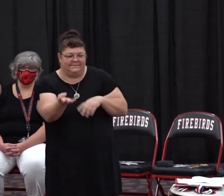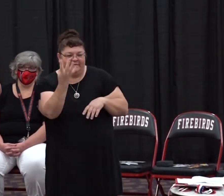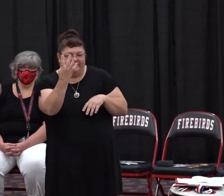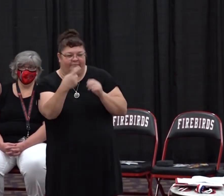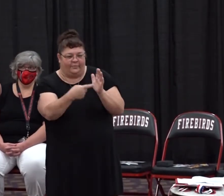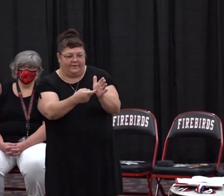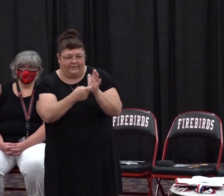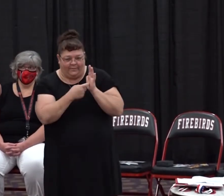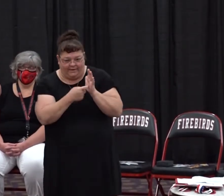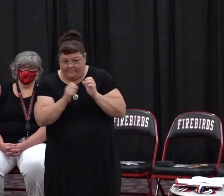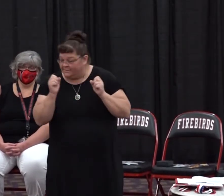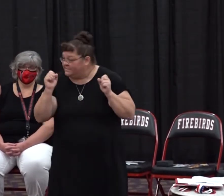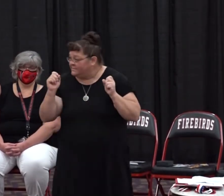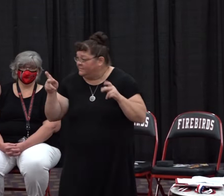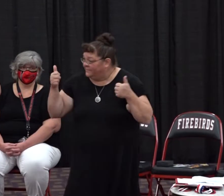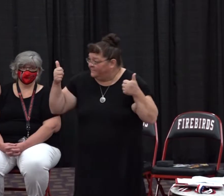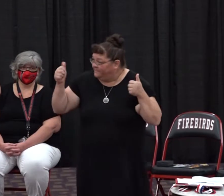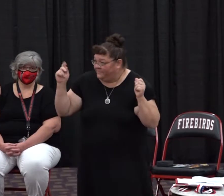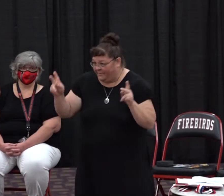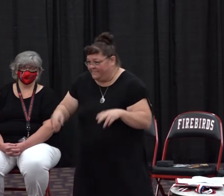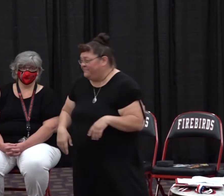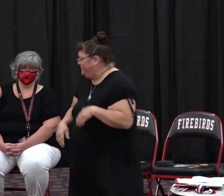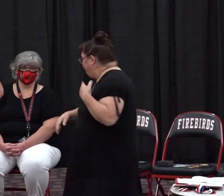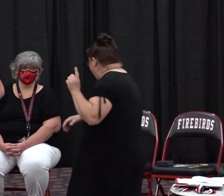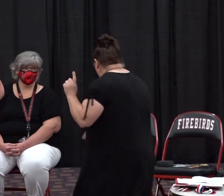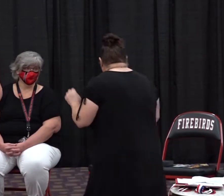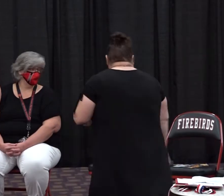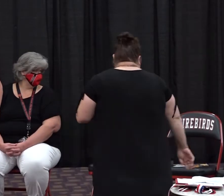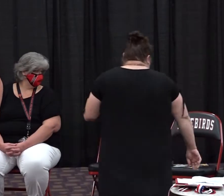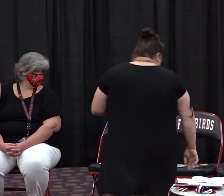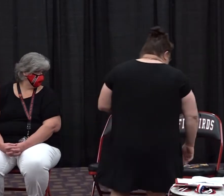So, that represents, again, the four requirements. The four pillars.